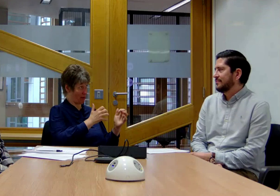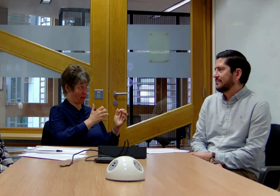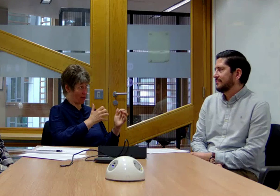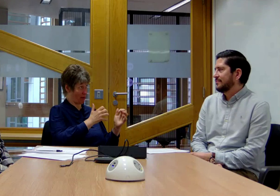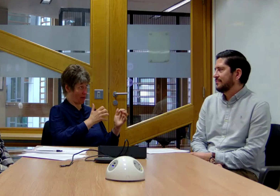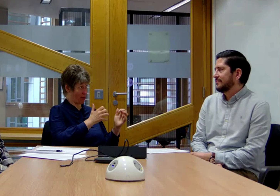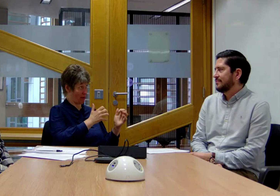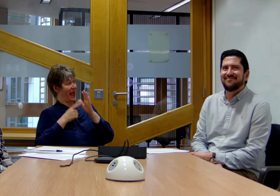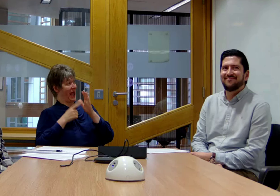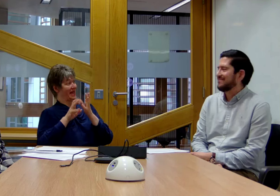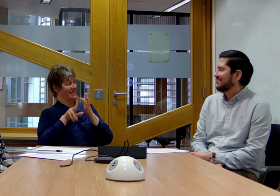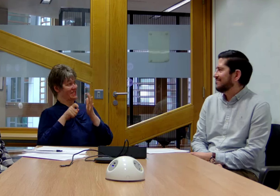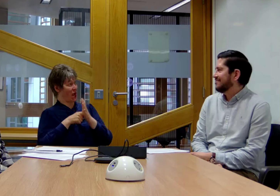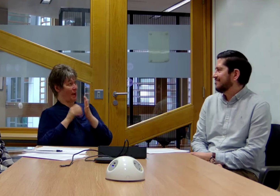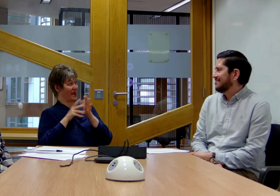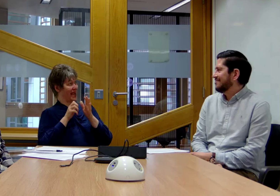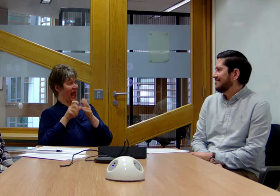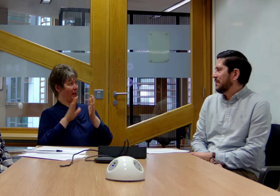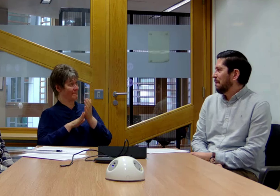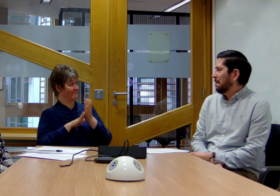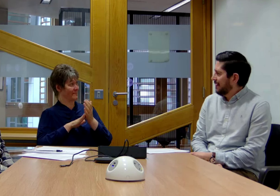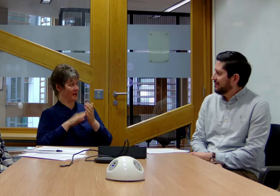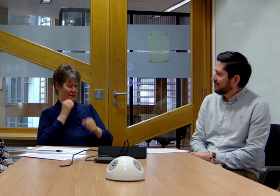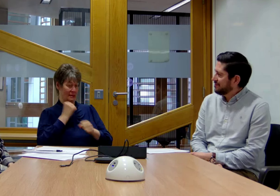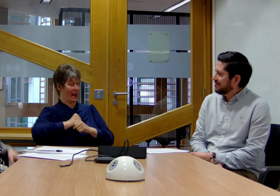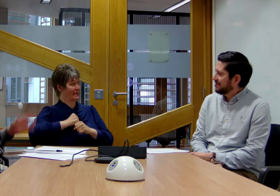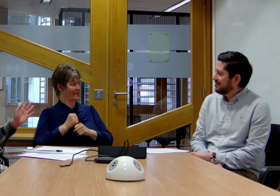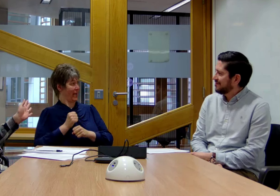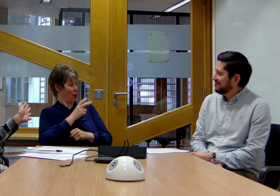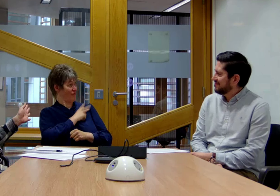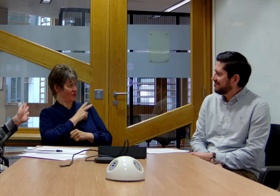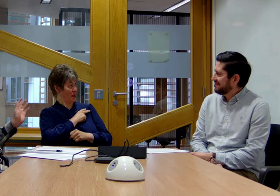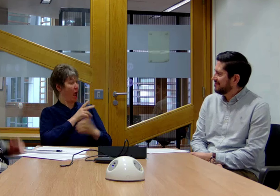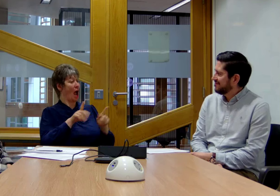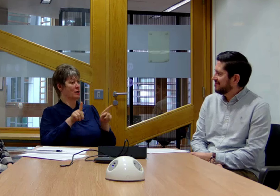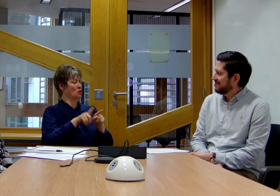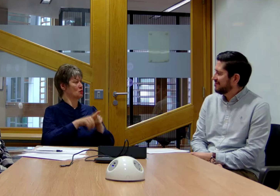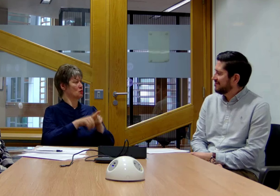Parliament and we have myself, Alasdair MacCaluim, one of the Gaelic officers in the Parliament